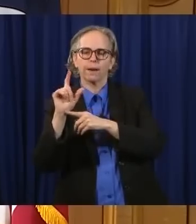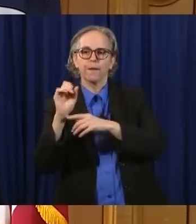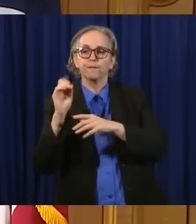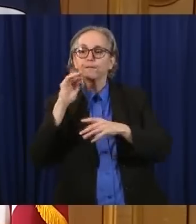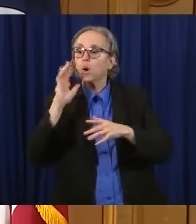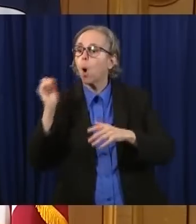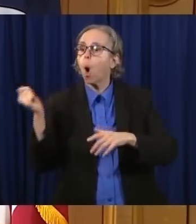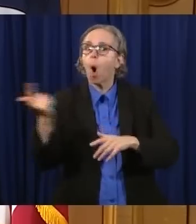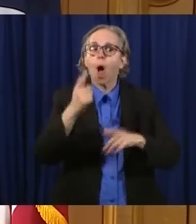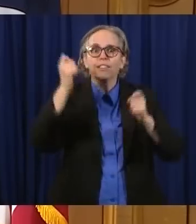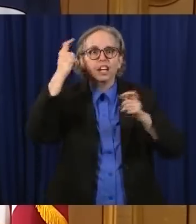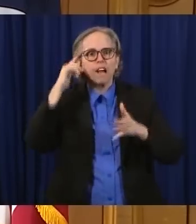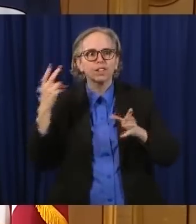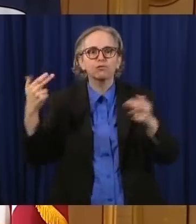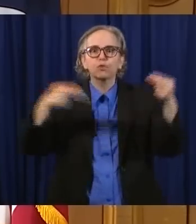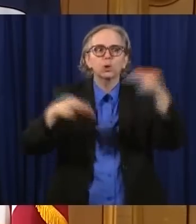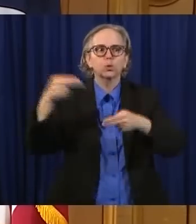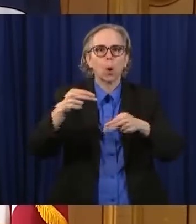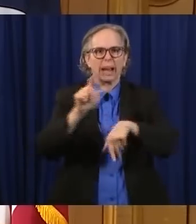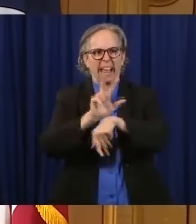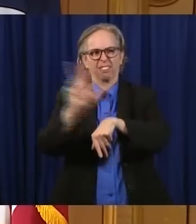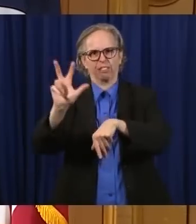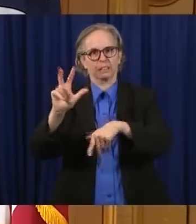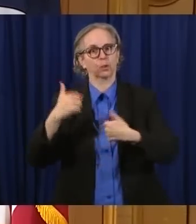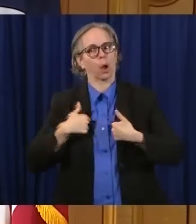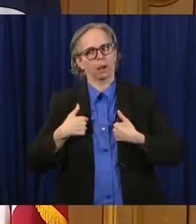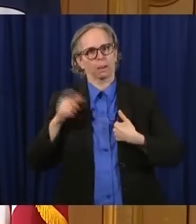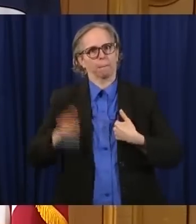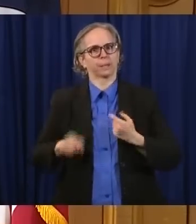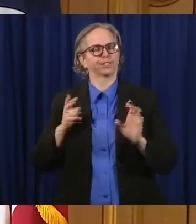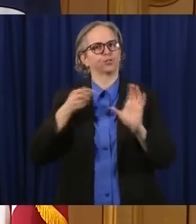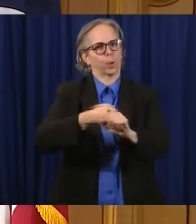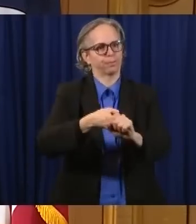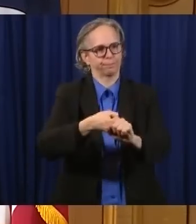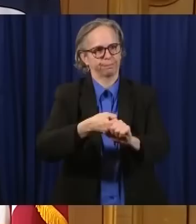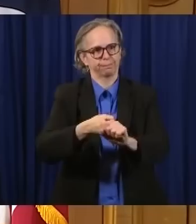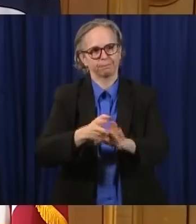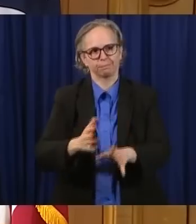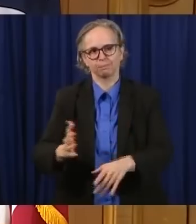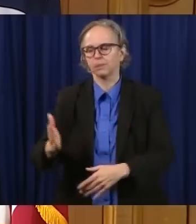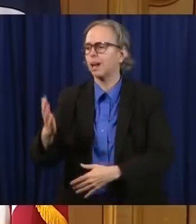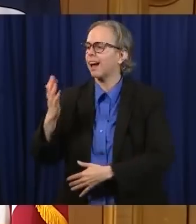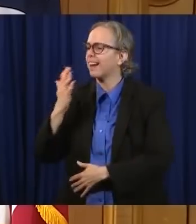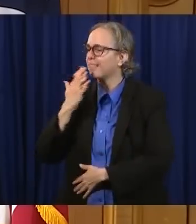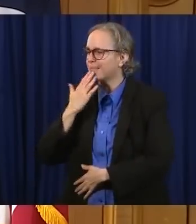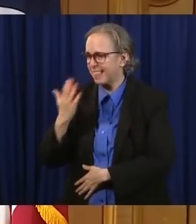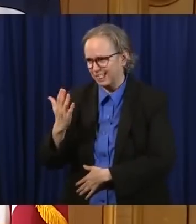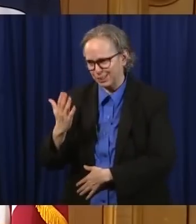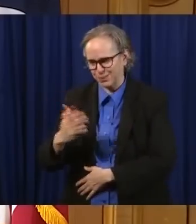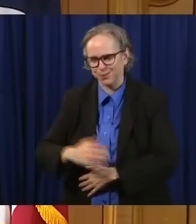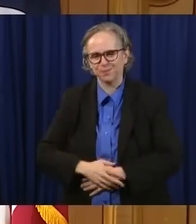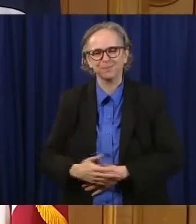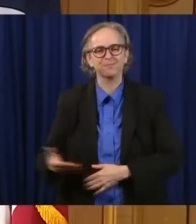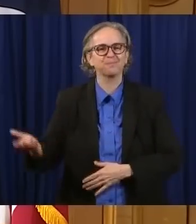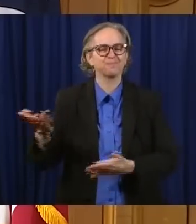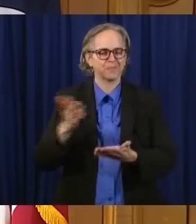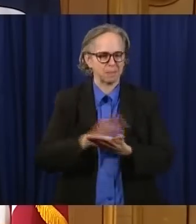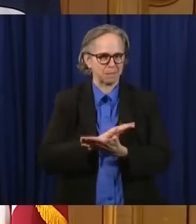THE PRESIDENT HAS A CONFERENCE 00, SO I WANT TO BE ON THAT CALL AND